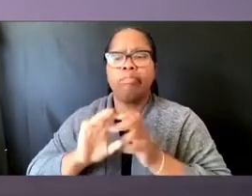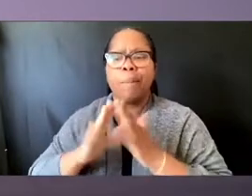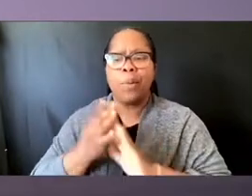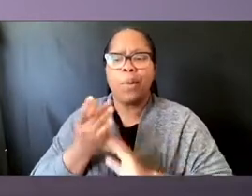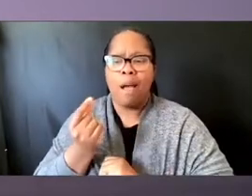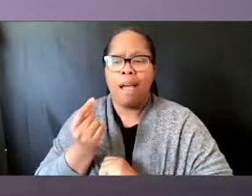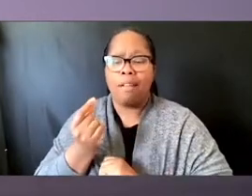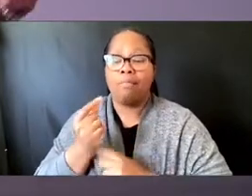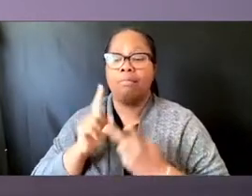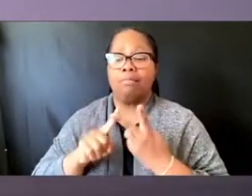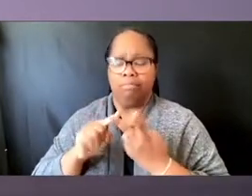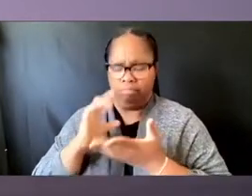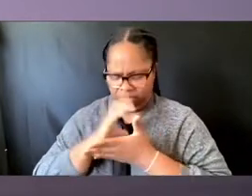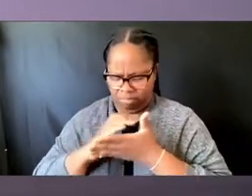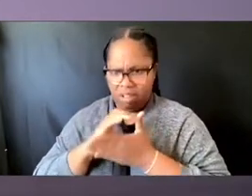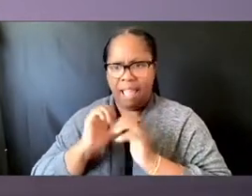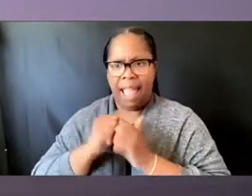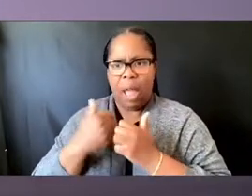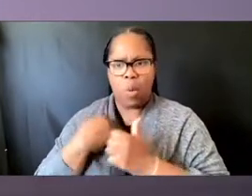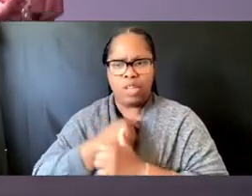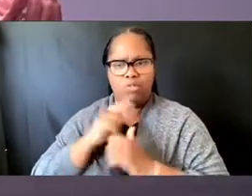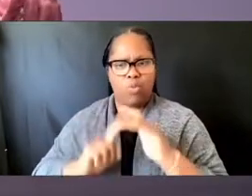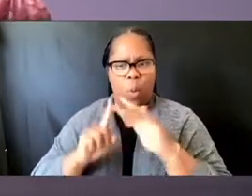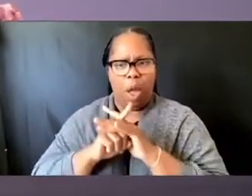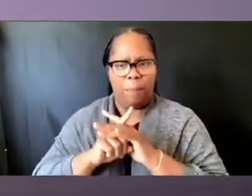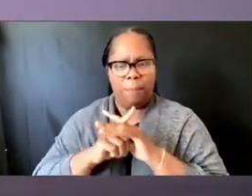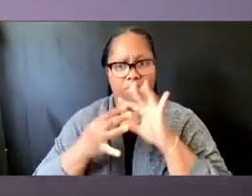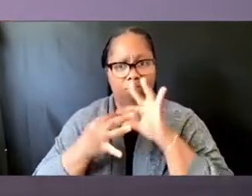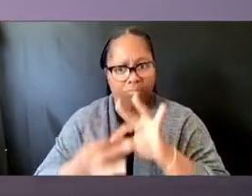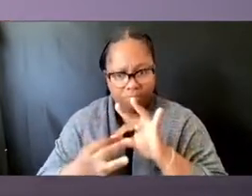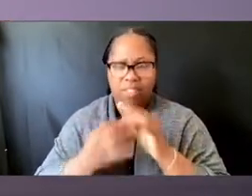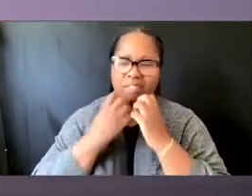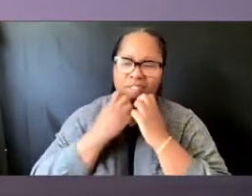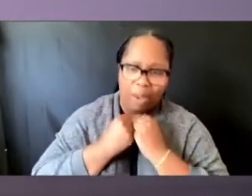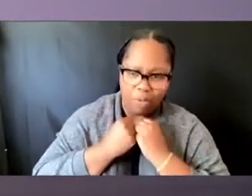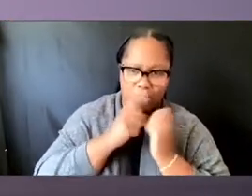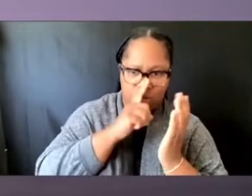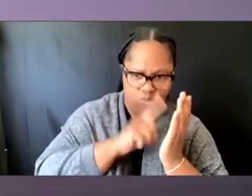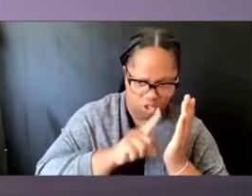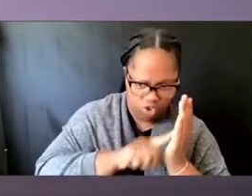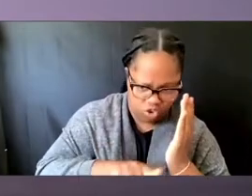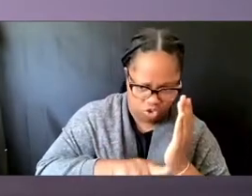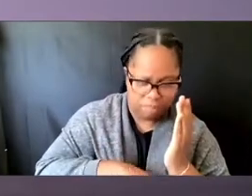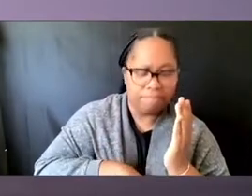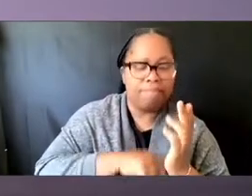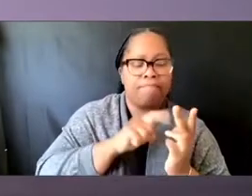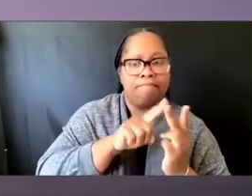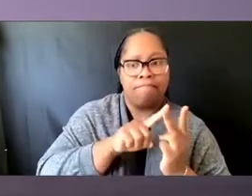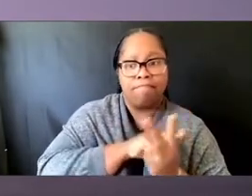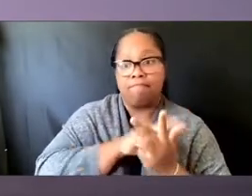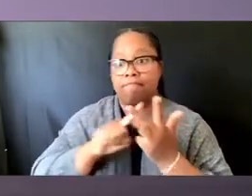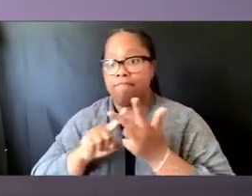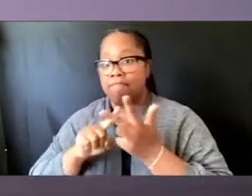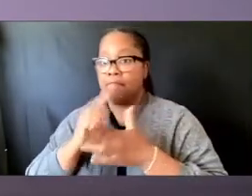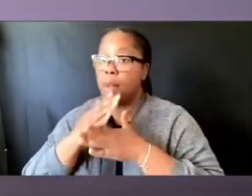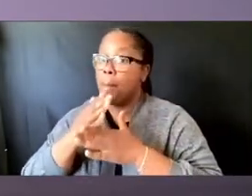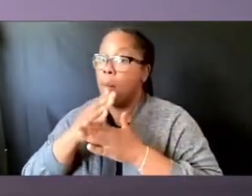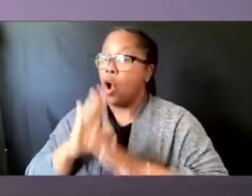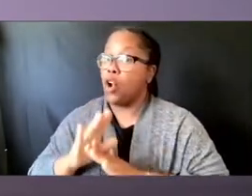we take the learning that we have been experiencing from the very first day, which includes our entering building